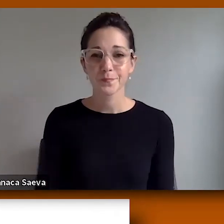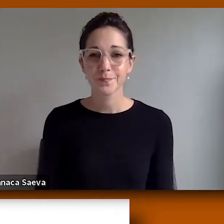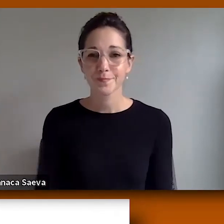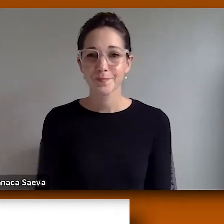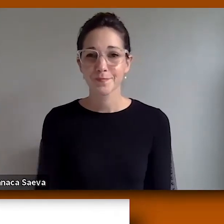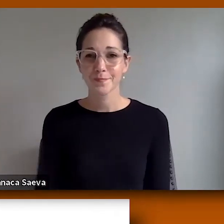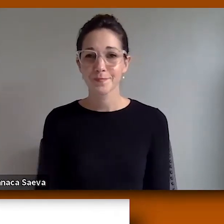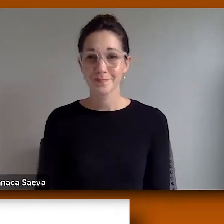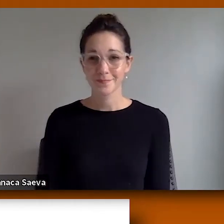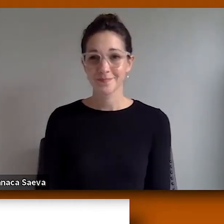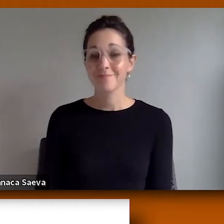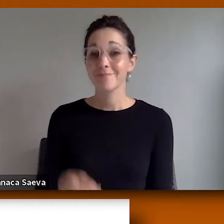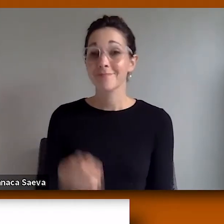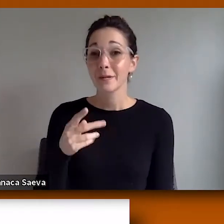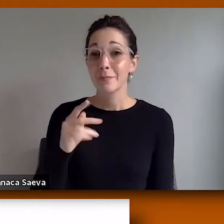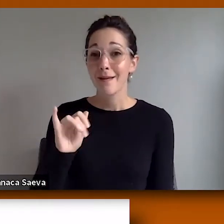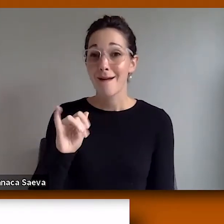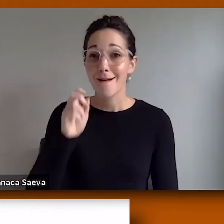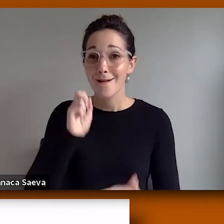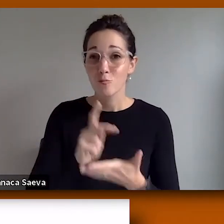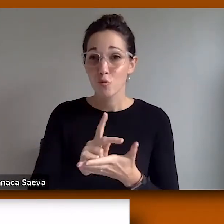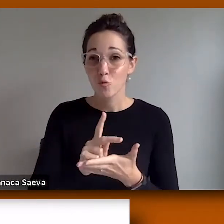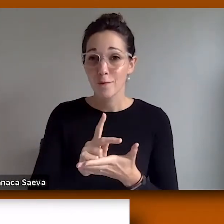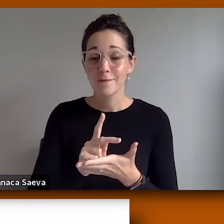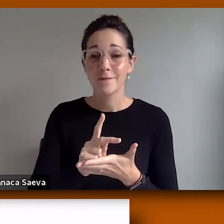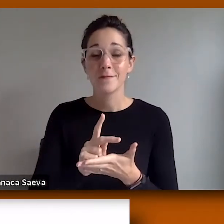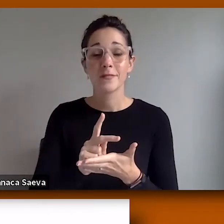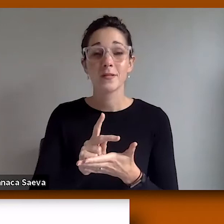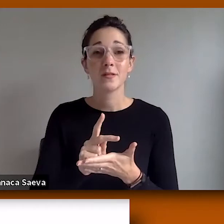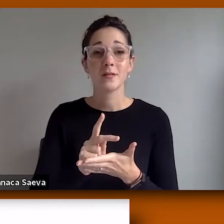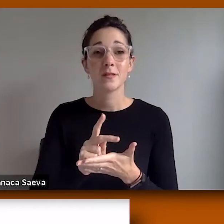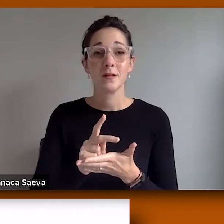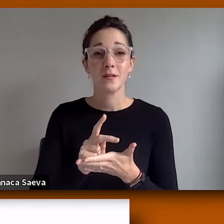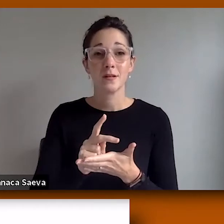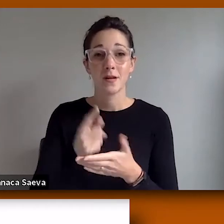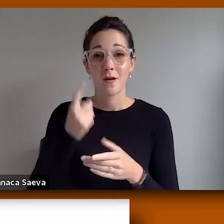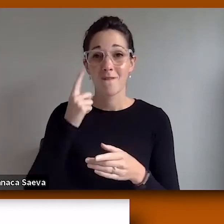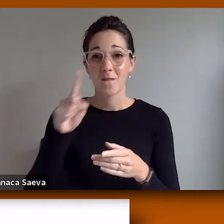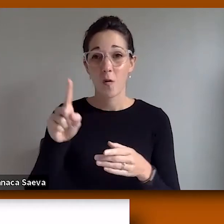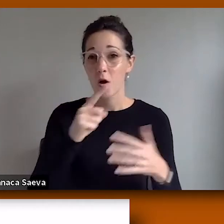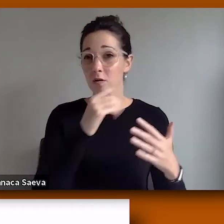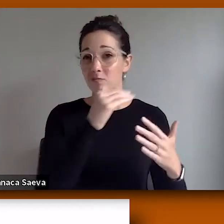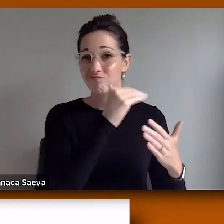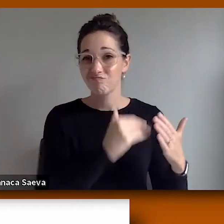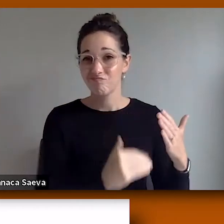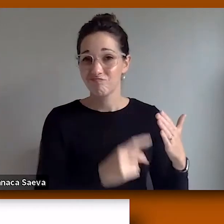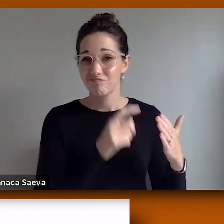And then the PI's approval for these types of charges